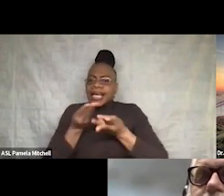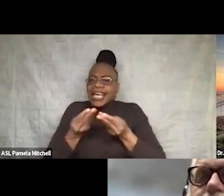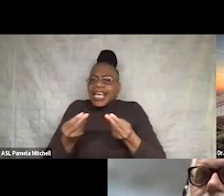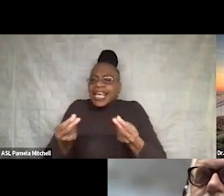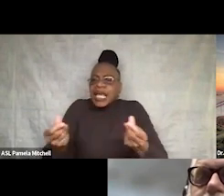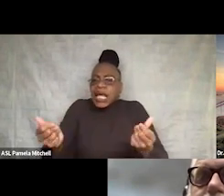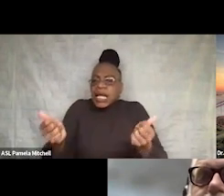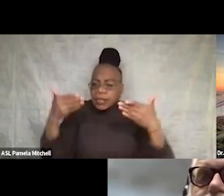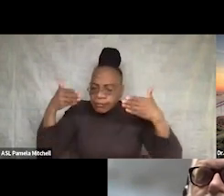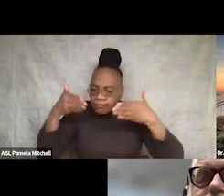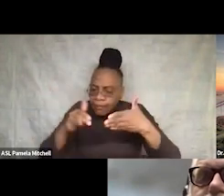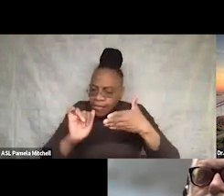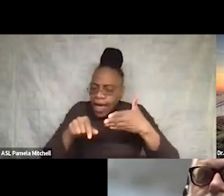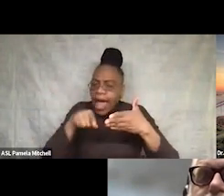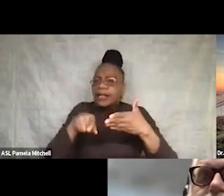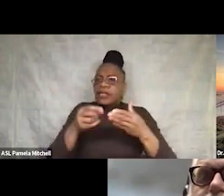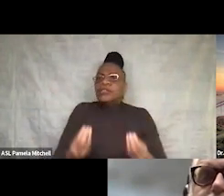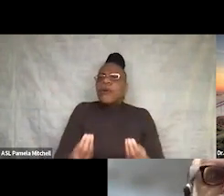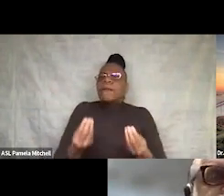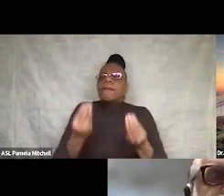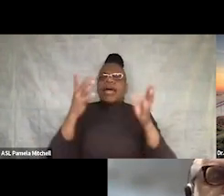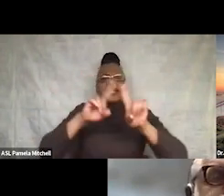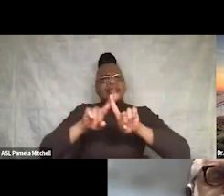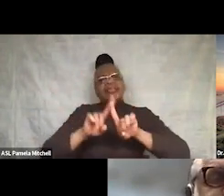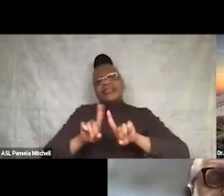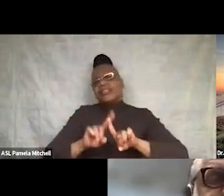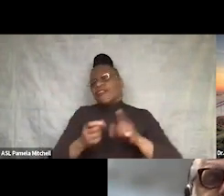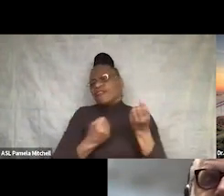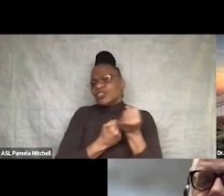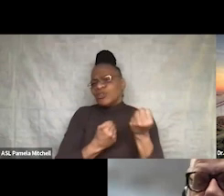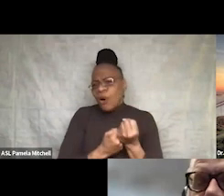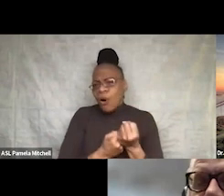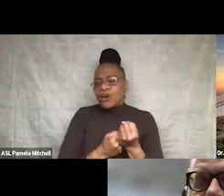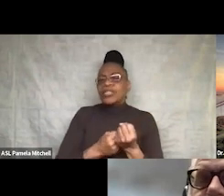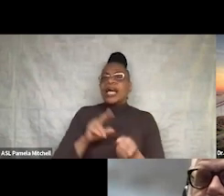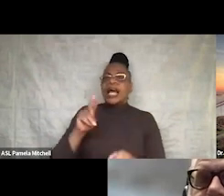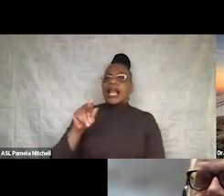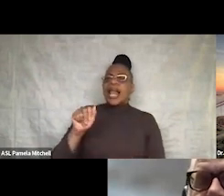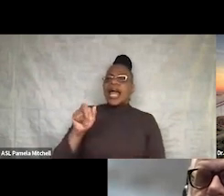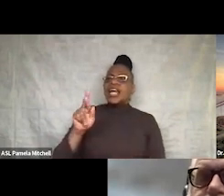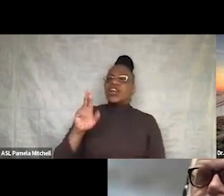And so, lots of different supports, you know, Narcan kits being dispensed,